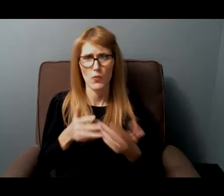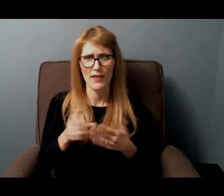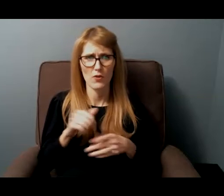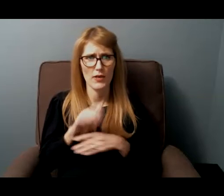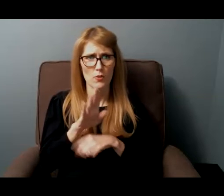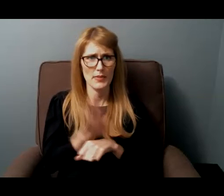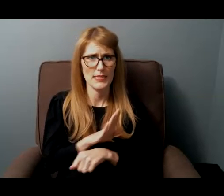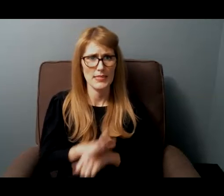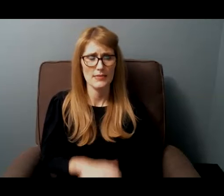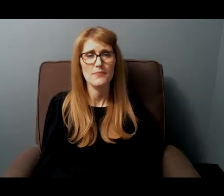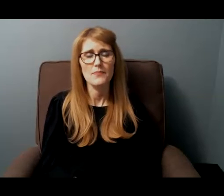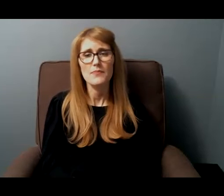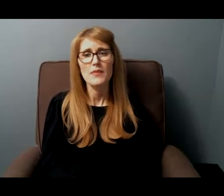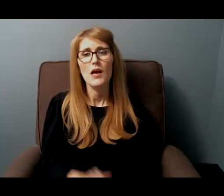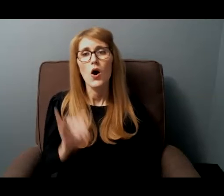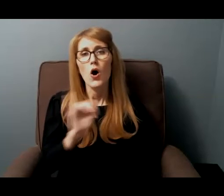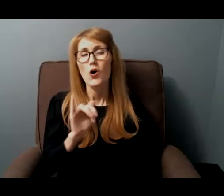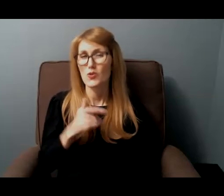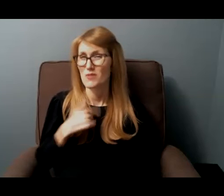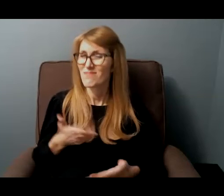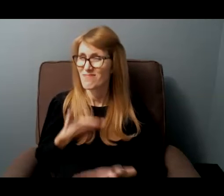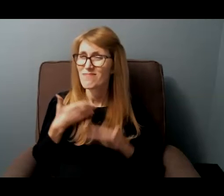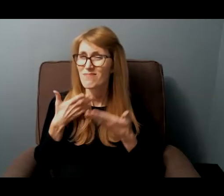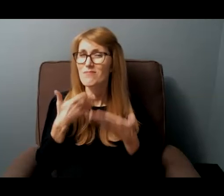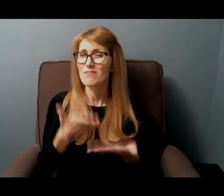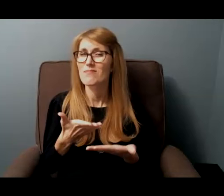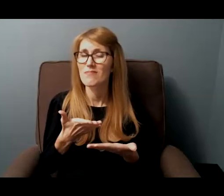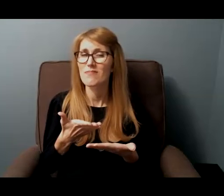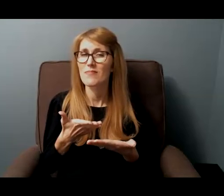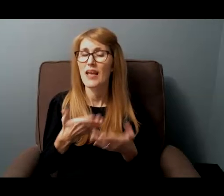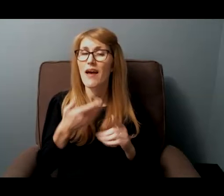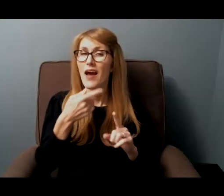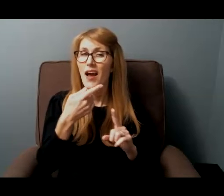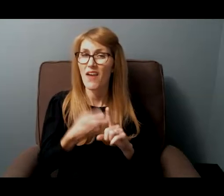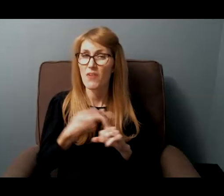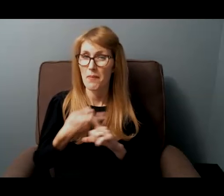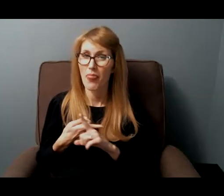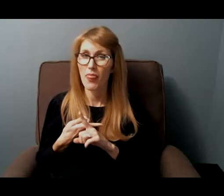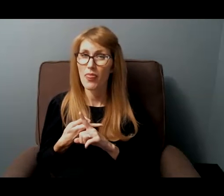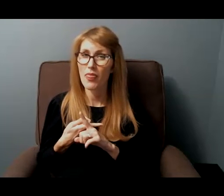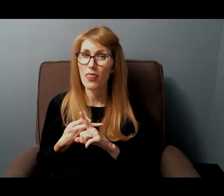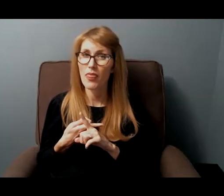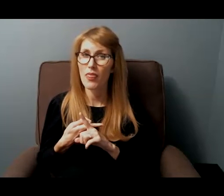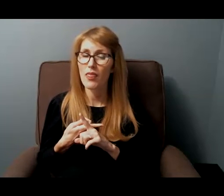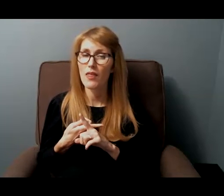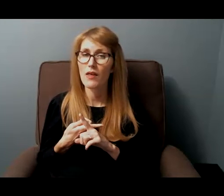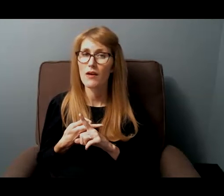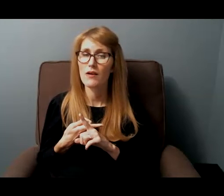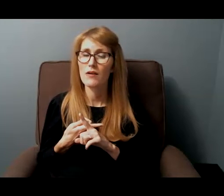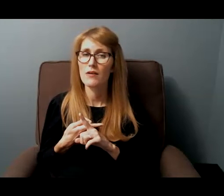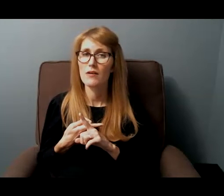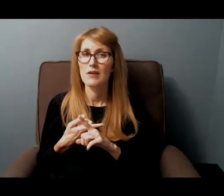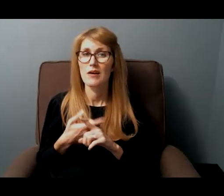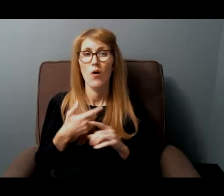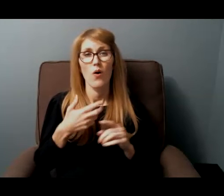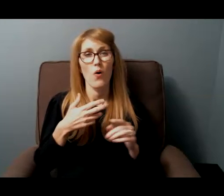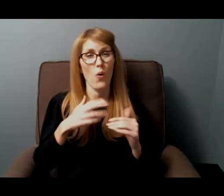I also highly recommend every month, if not at least once a quarter, taking a look at what